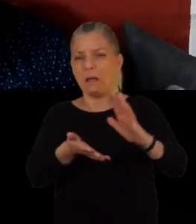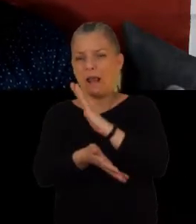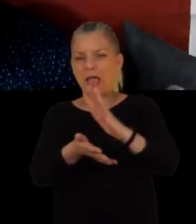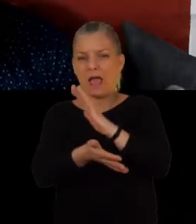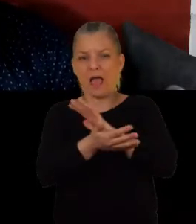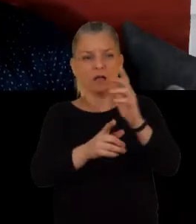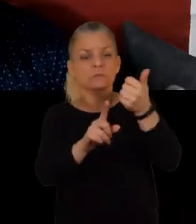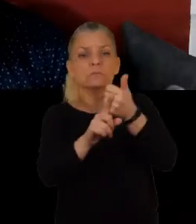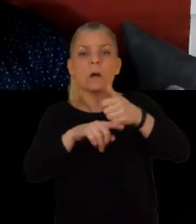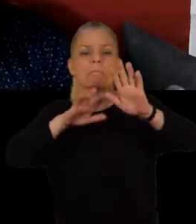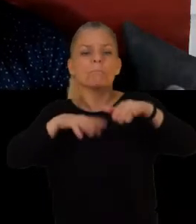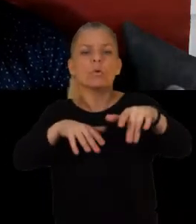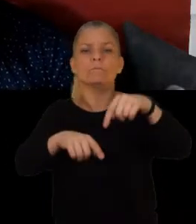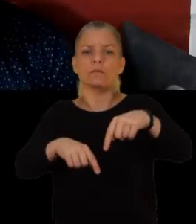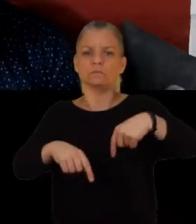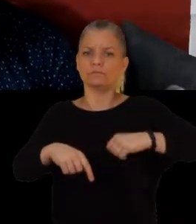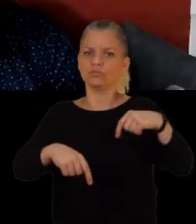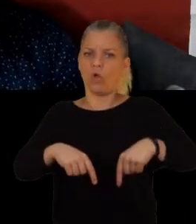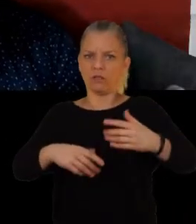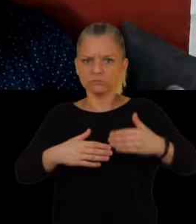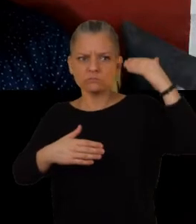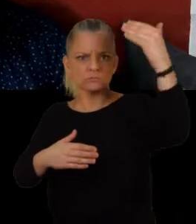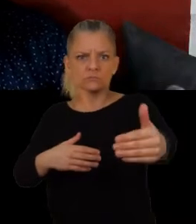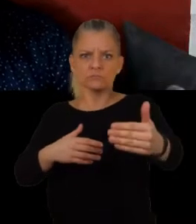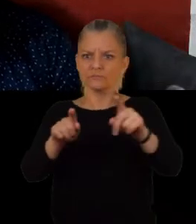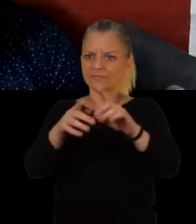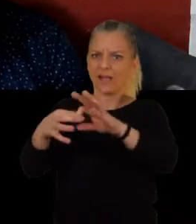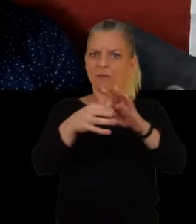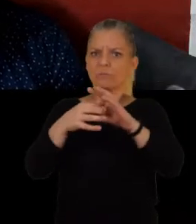glad that the peer support movement is moving ahead in kind of the third sector in Scotland